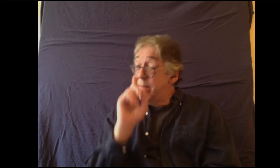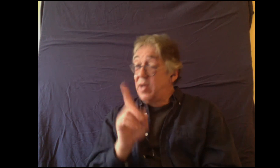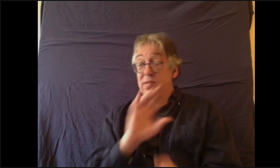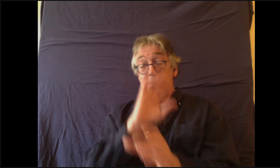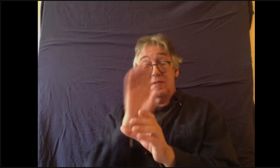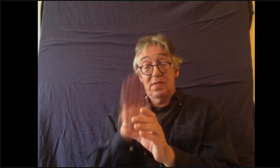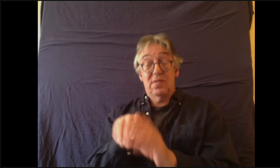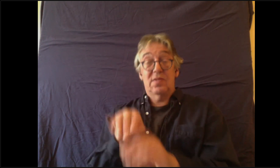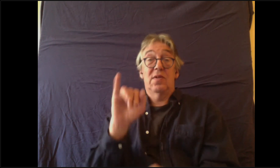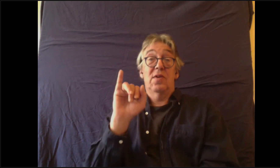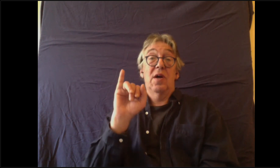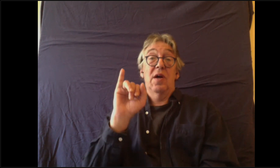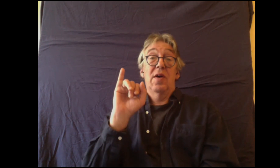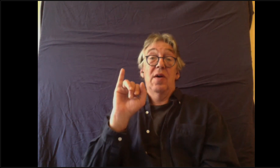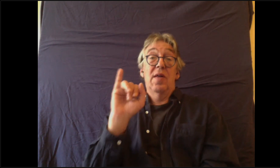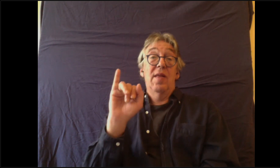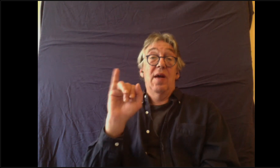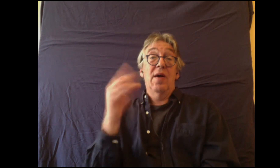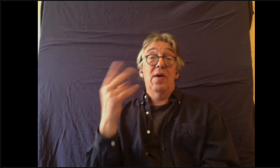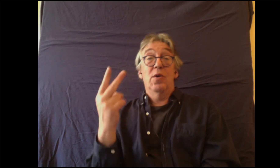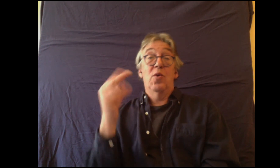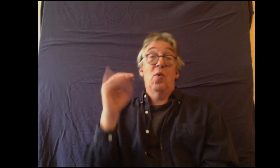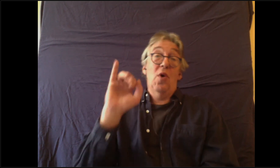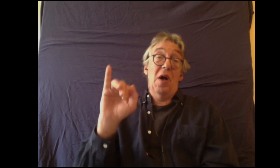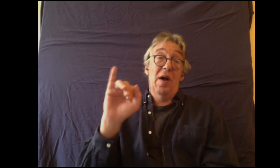So I wanted to clarify. Apologies for my mistake.